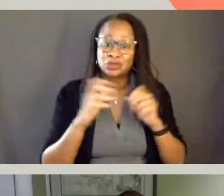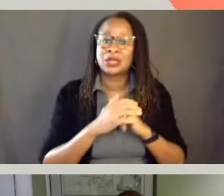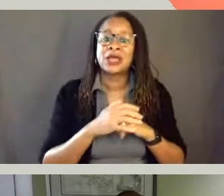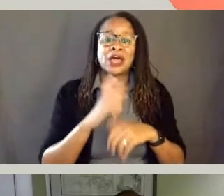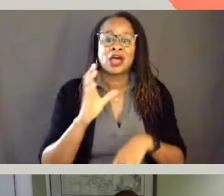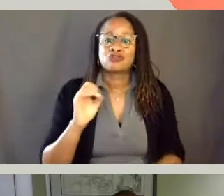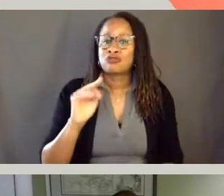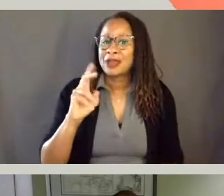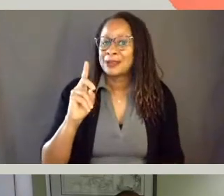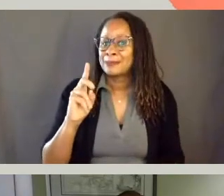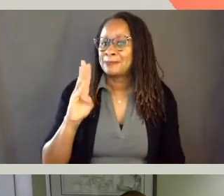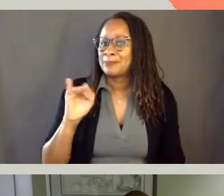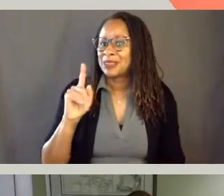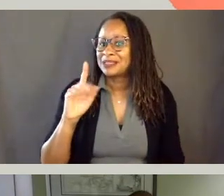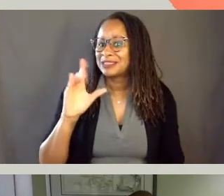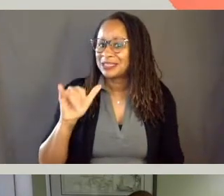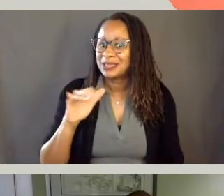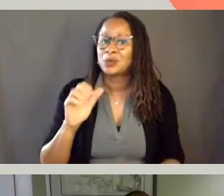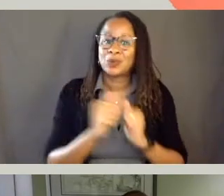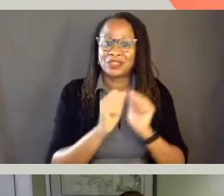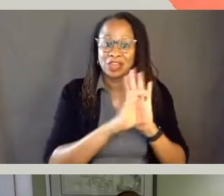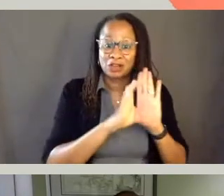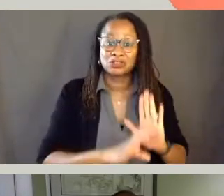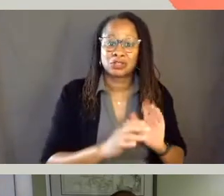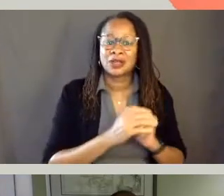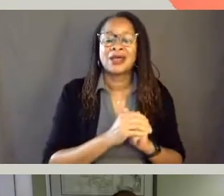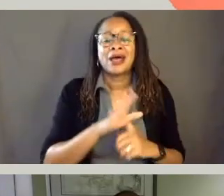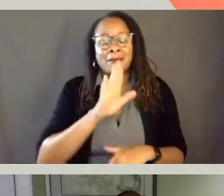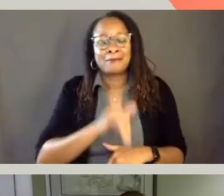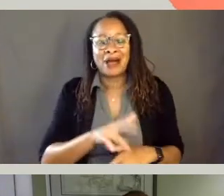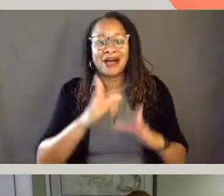in terms of characters, just by listening to each other.